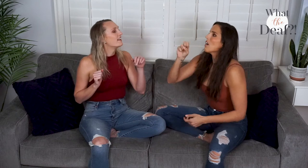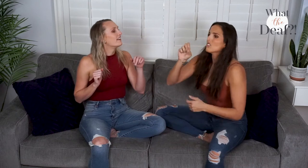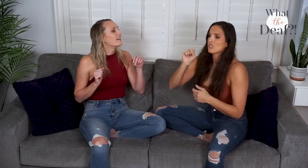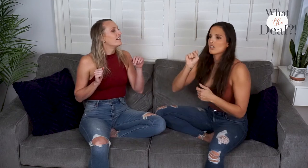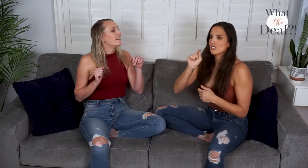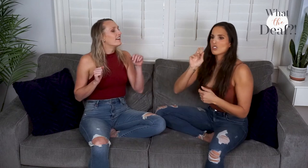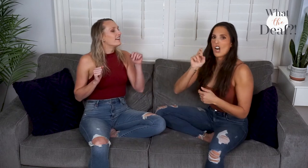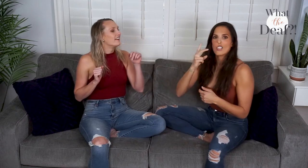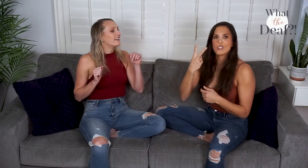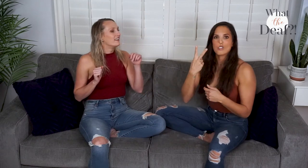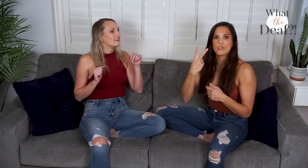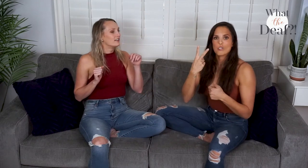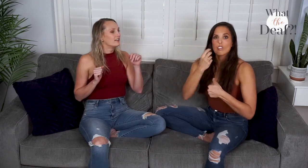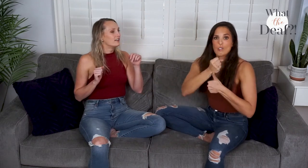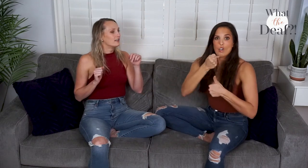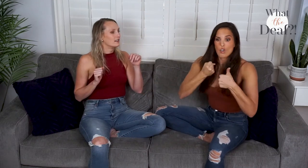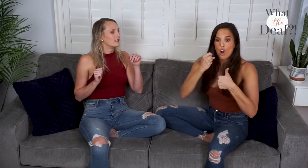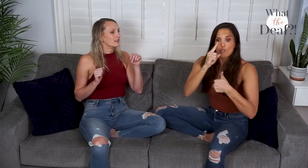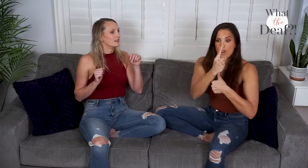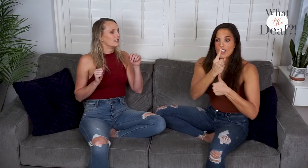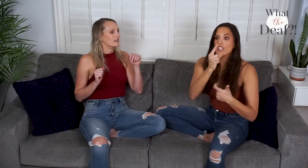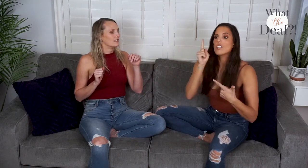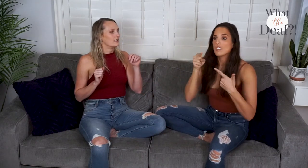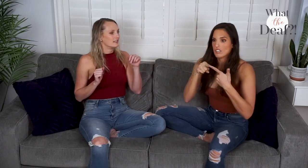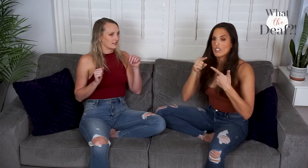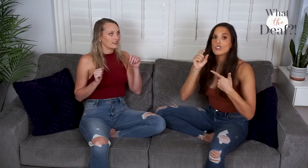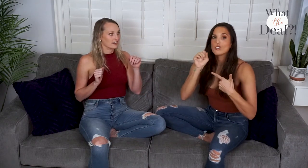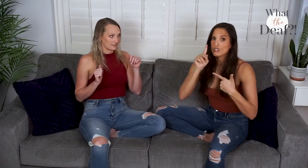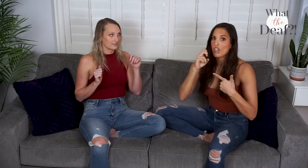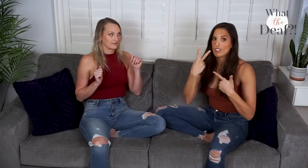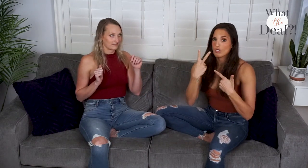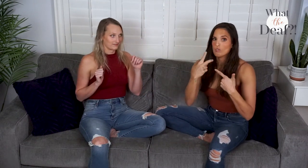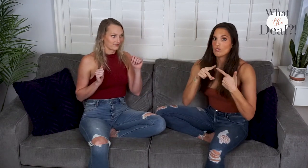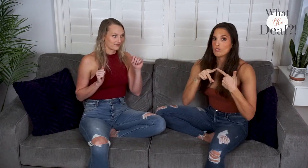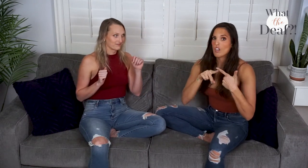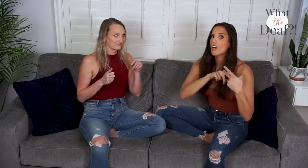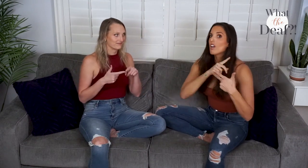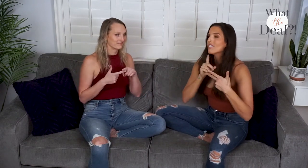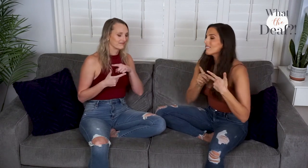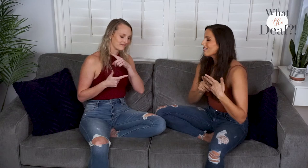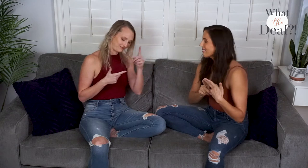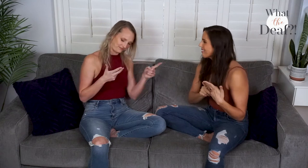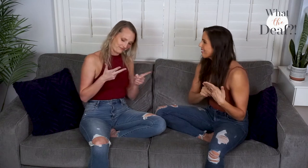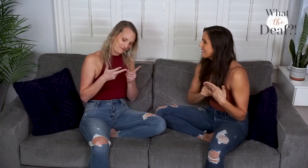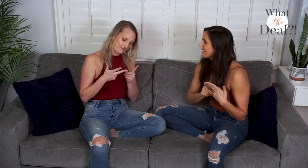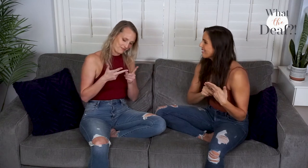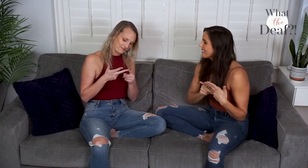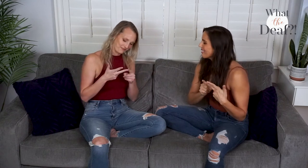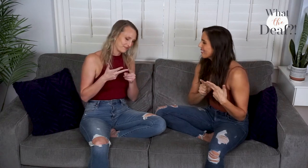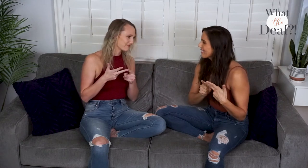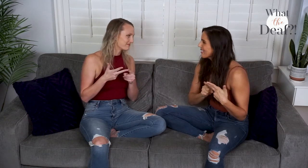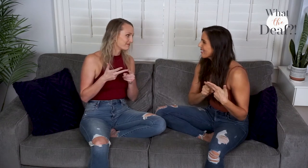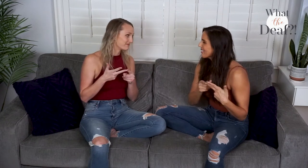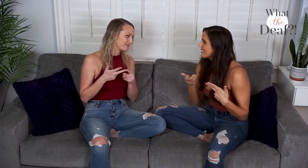It was strike two. So the car was strike one, this was strike two. And then number three! Yeah, the third.